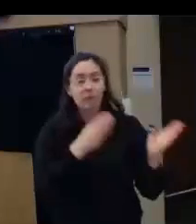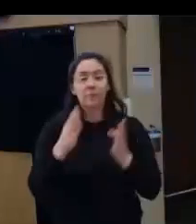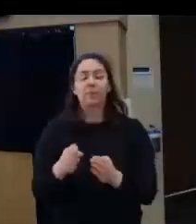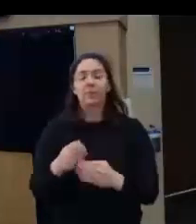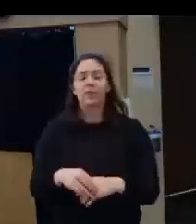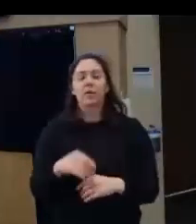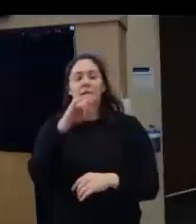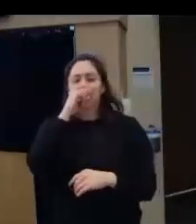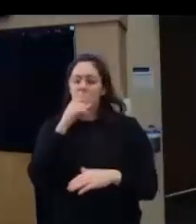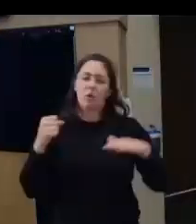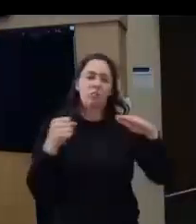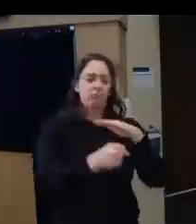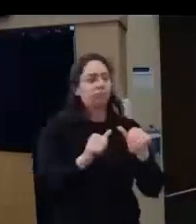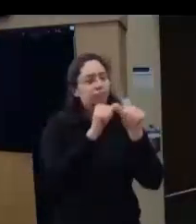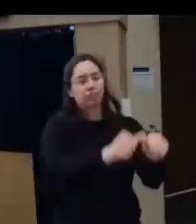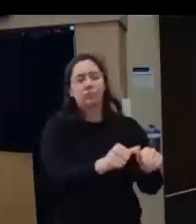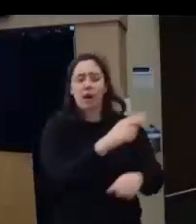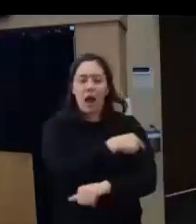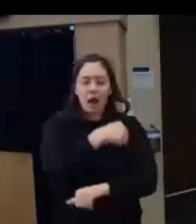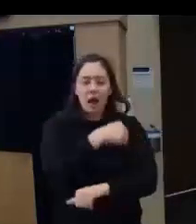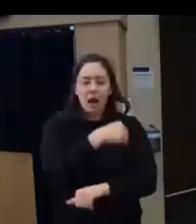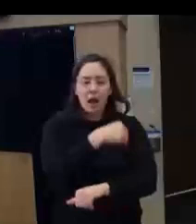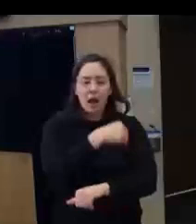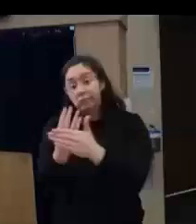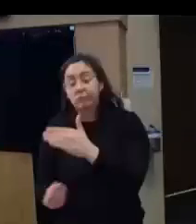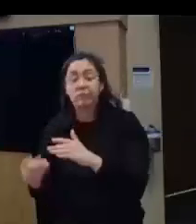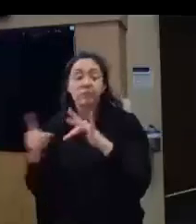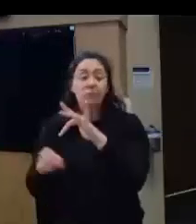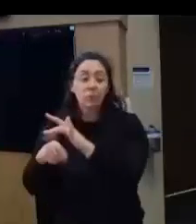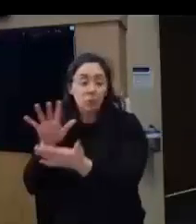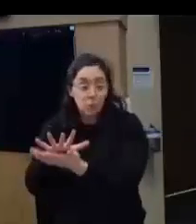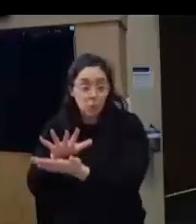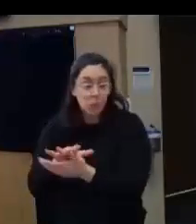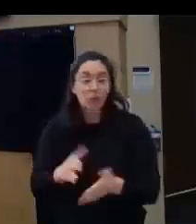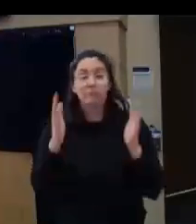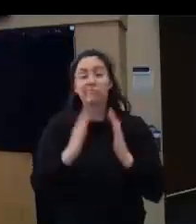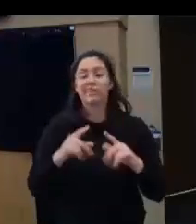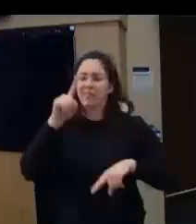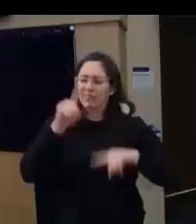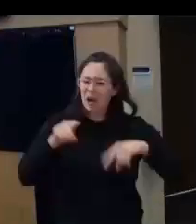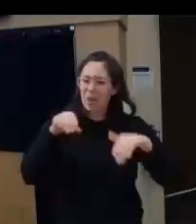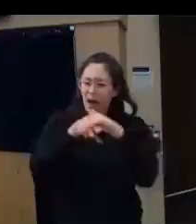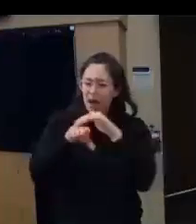hospitalizations they often have school absences really variable access to developmental services